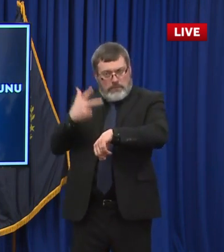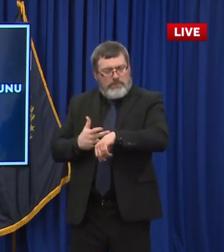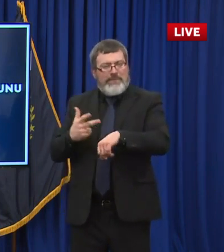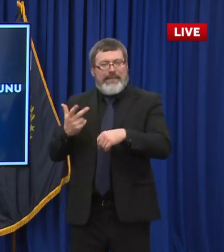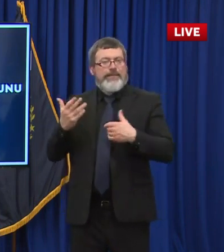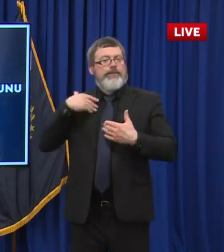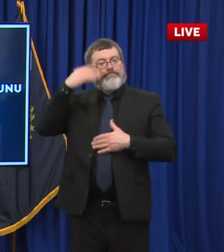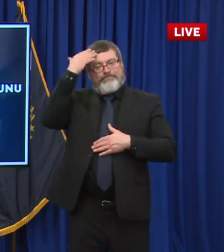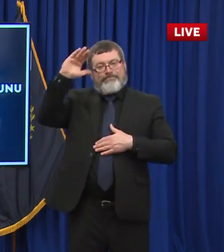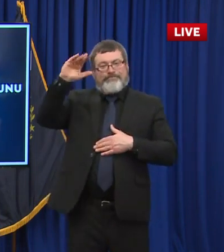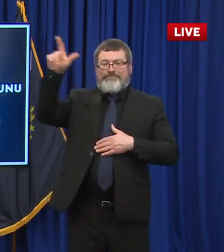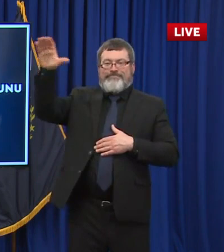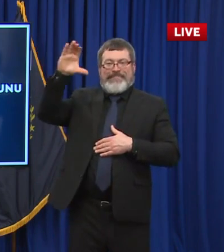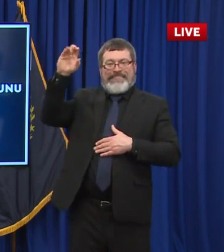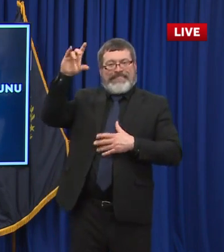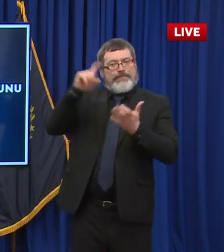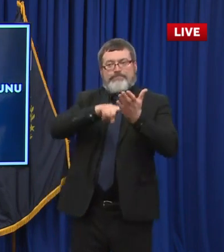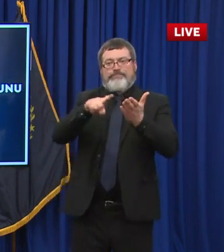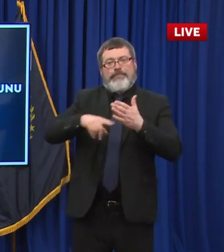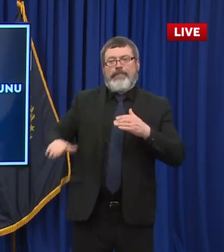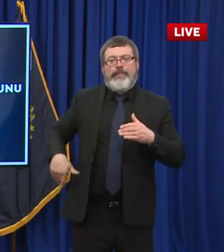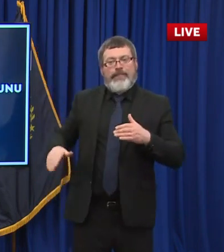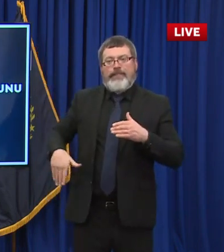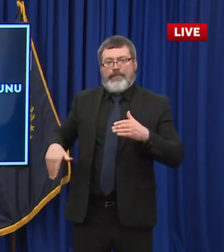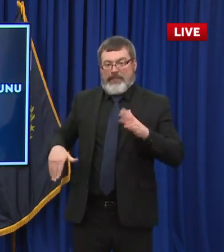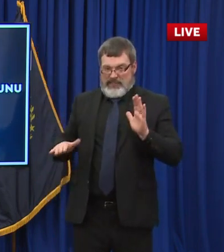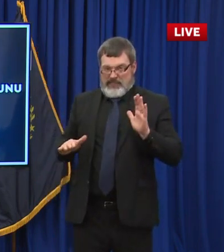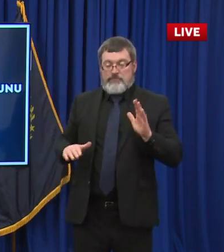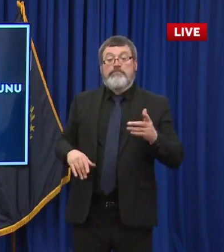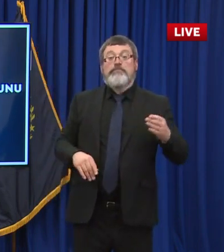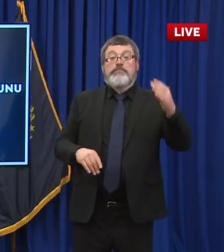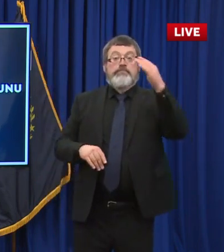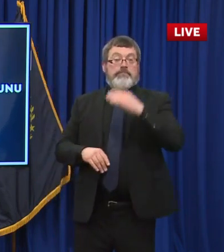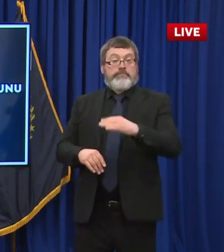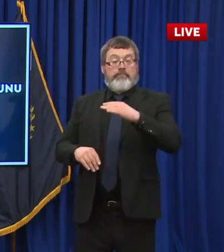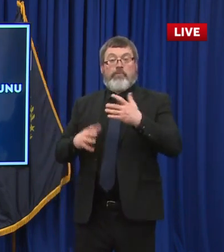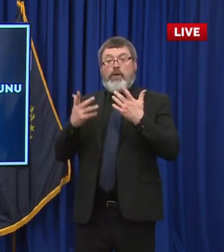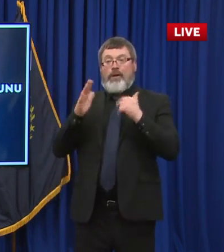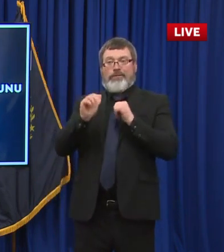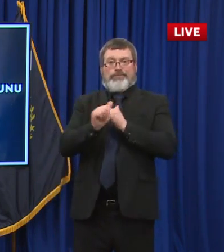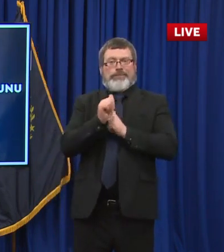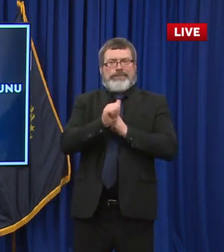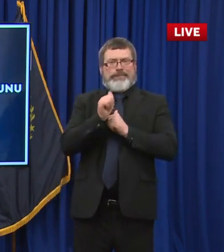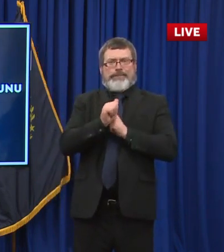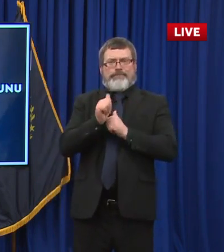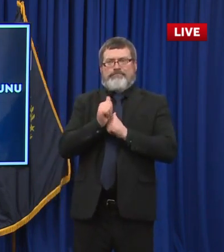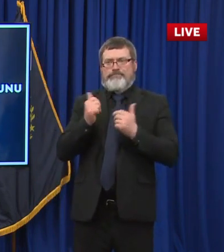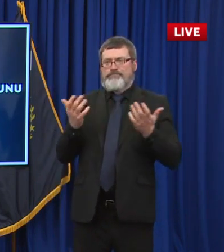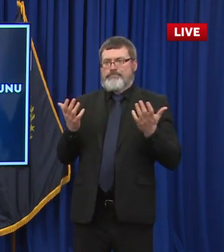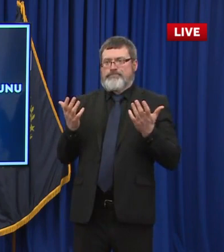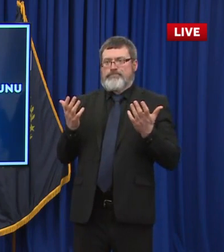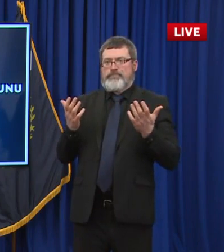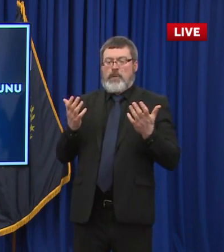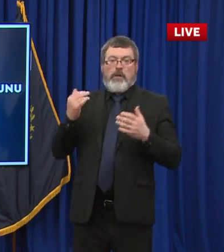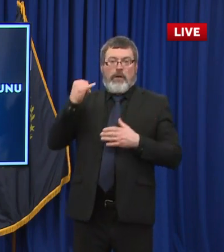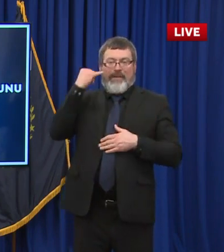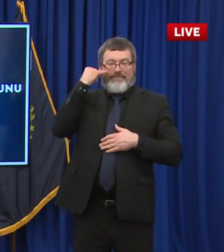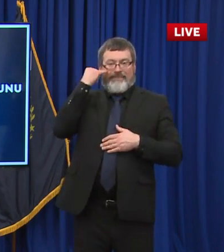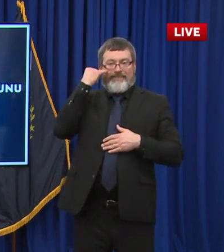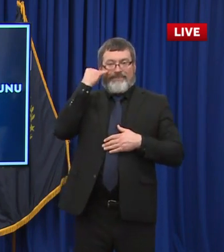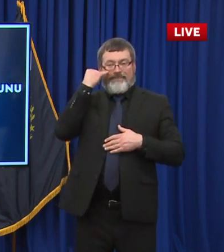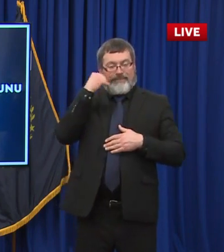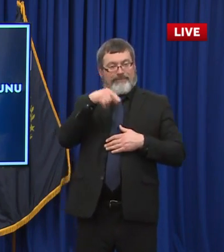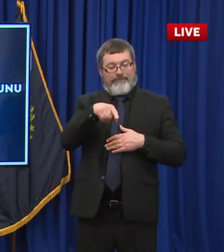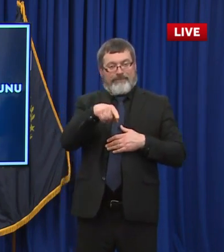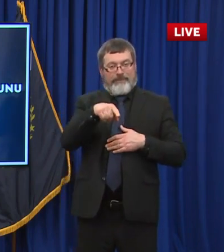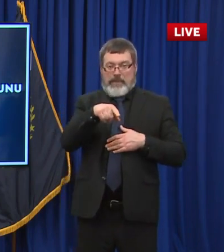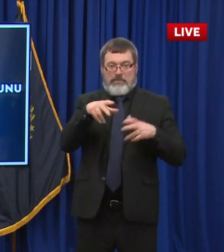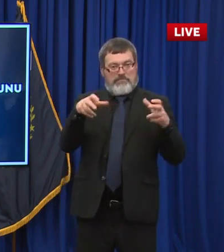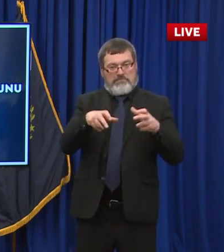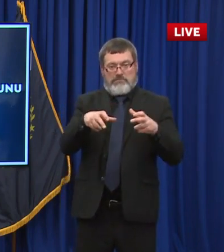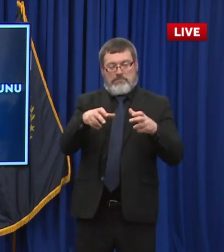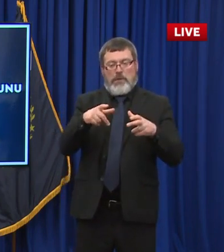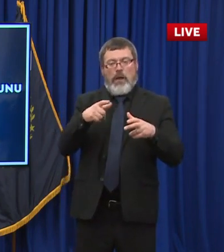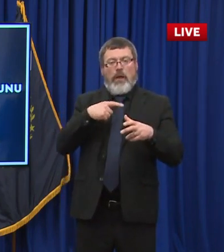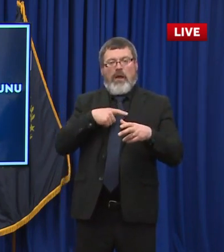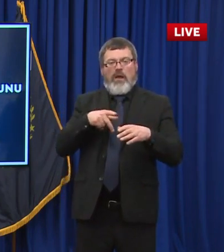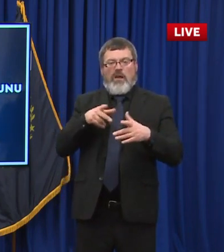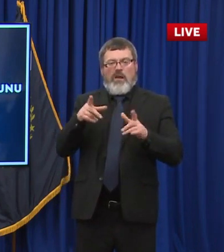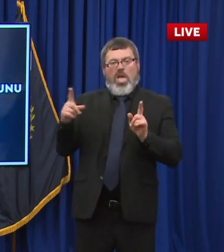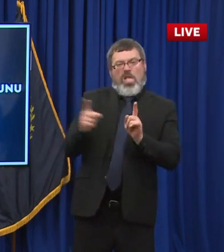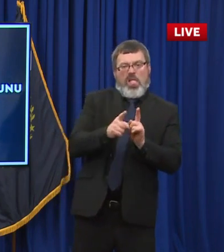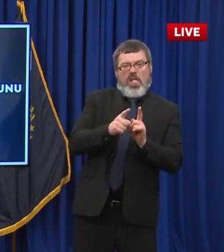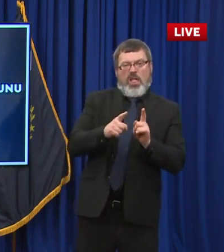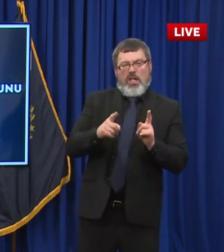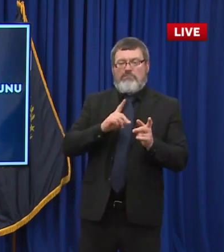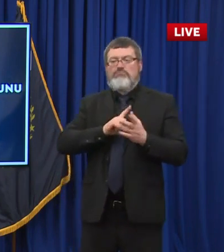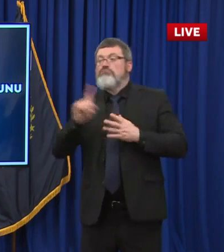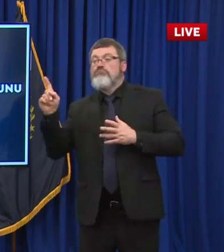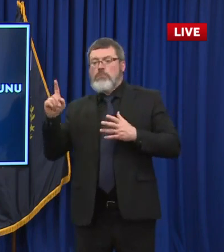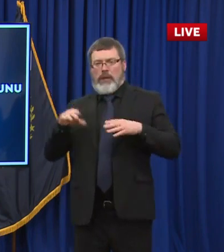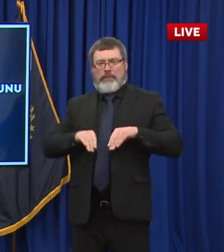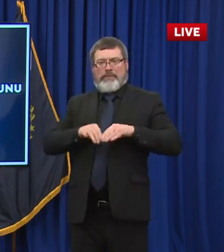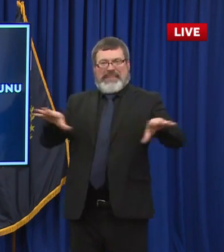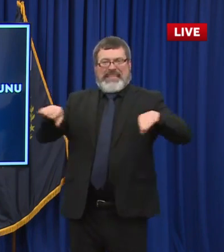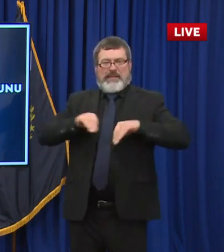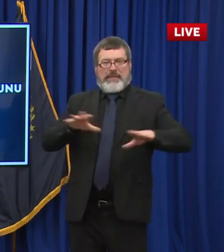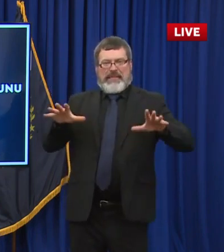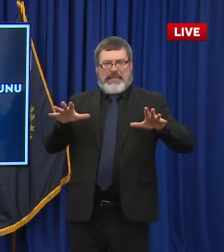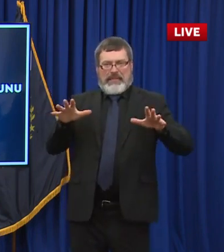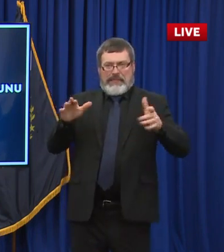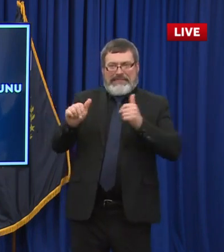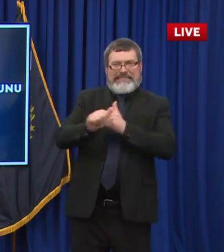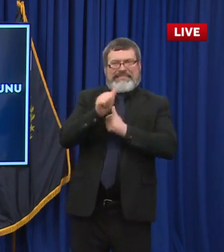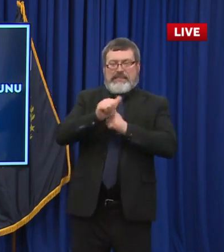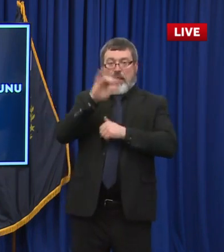THE CDC DID SOME MODELING AND LOOKED AT VARIOUS OPTIONS TO ASSESS THE RISK OF POST QUARANTI TRANSMISSION, SO THE RISK THAT SOMEBODY WOULD GO ON AND SPREAD IT TO OTHER PEOPLE IF